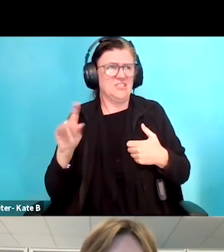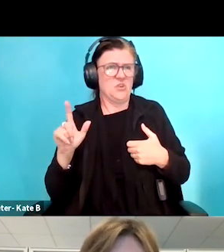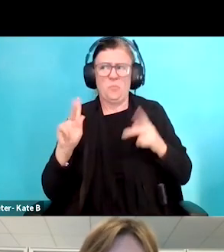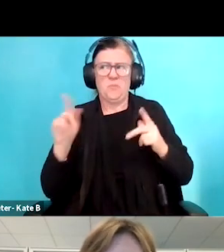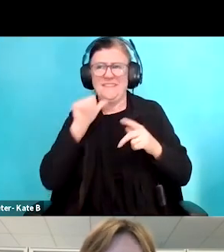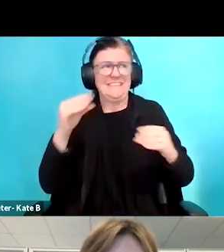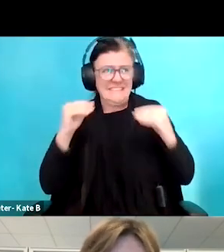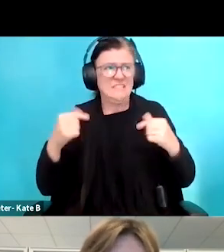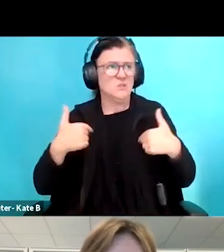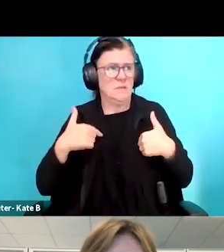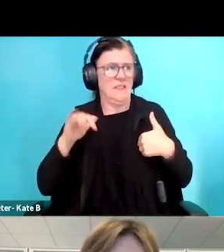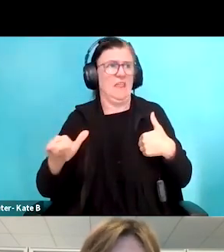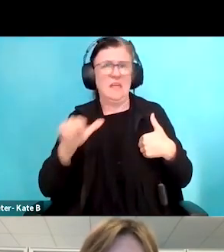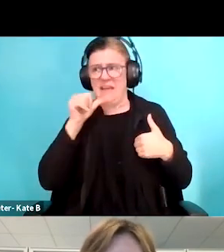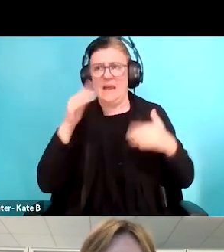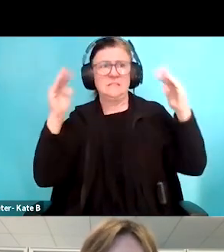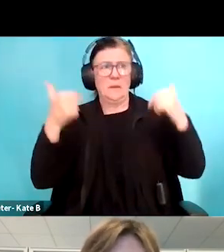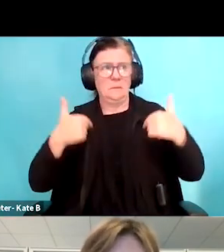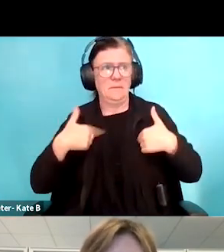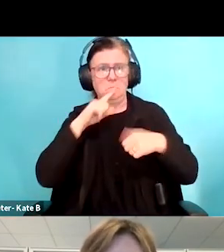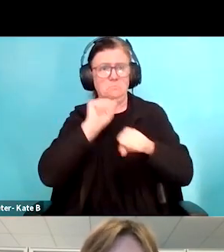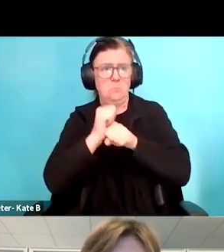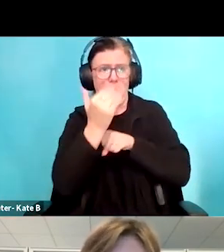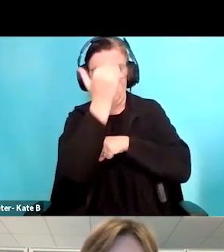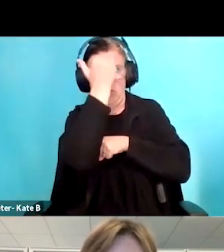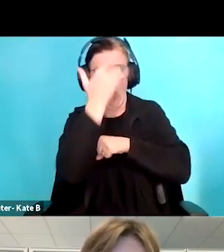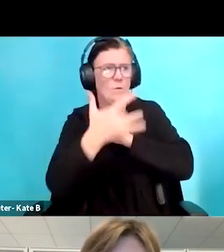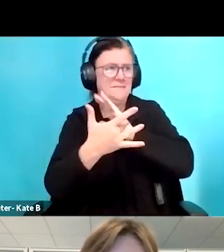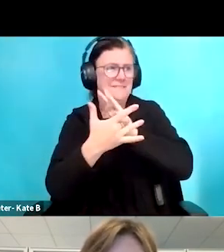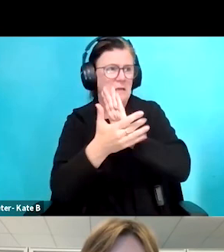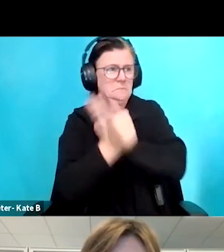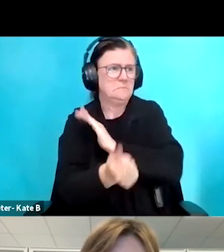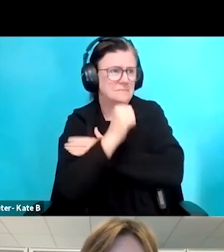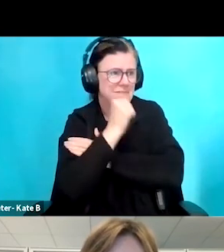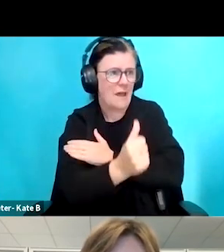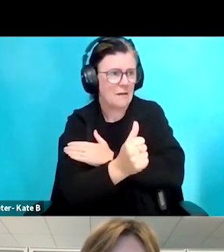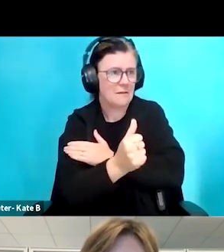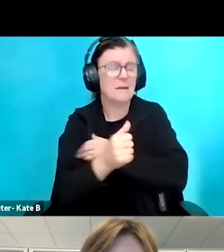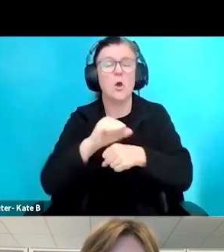that. They didn’t expect me to have those or build those skills and afterwards that really